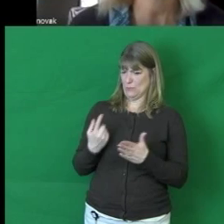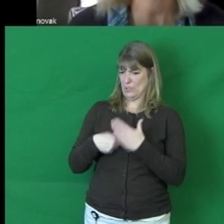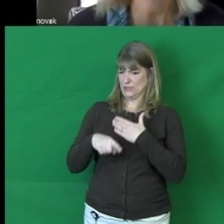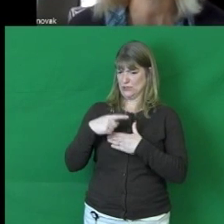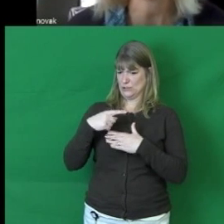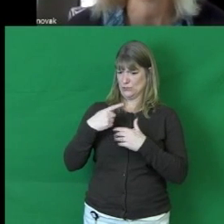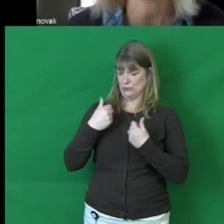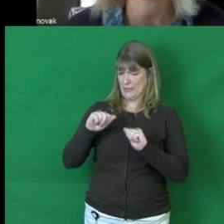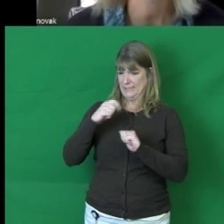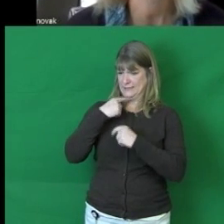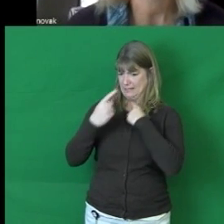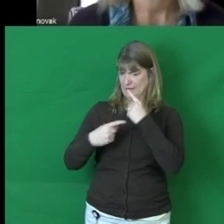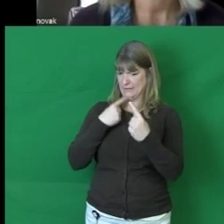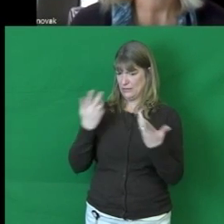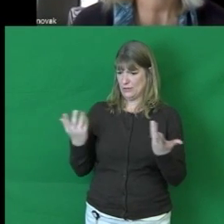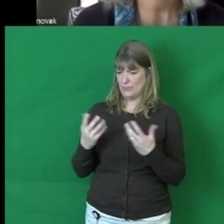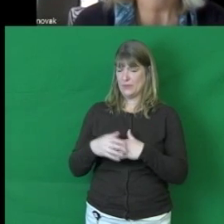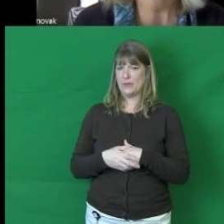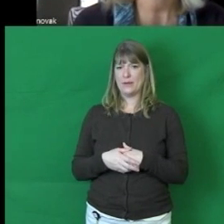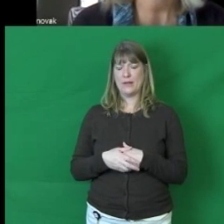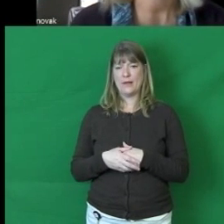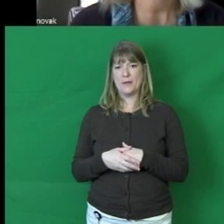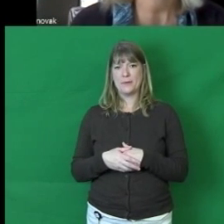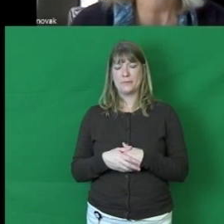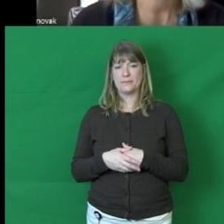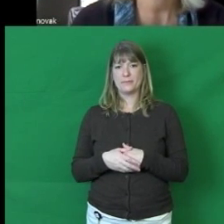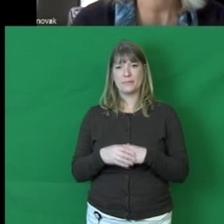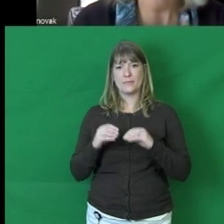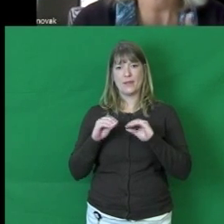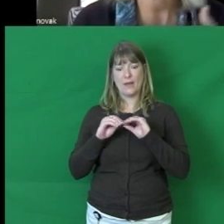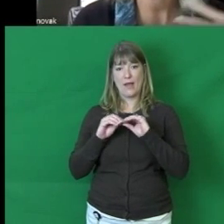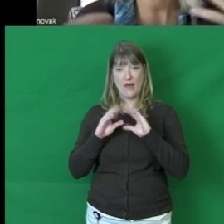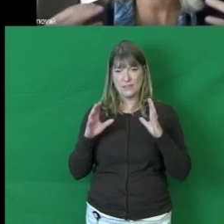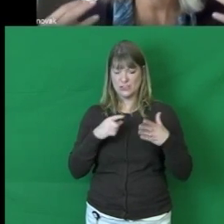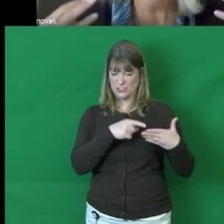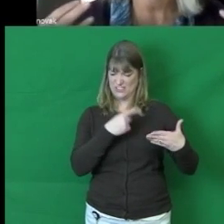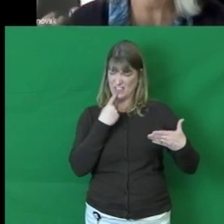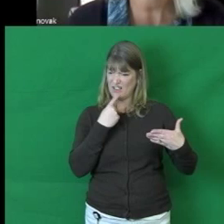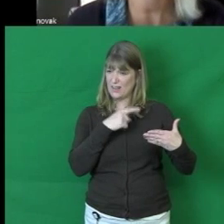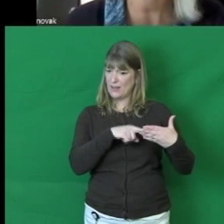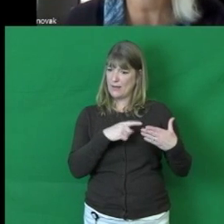that she's trying to convey here?" Obviously, she's saying, "Do you feel sometimes